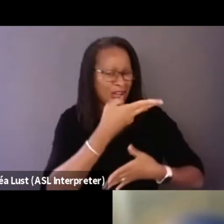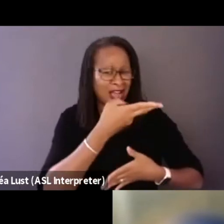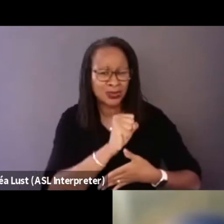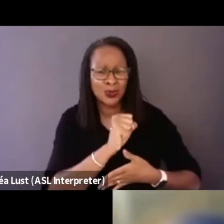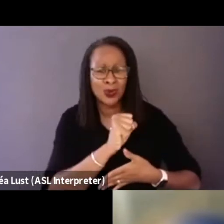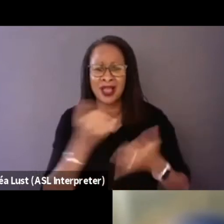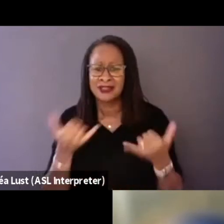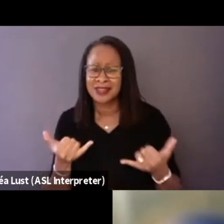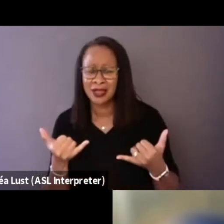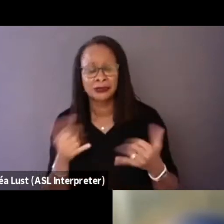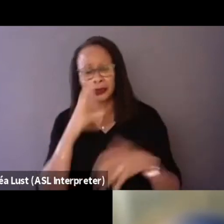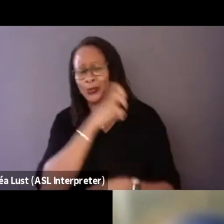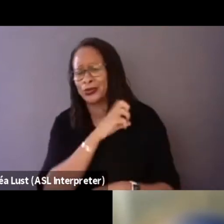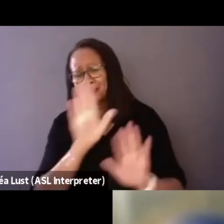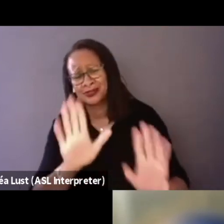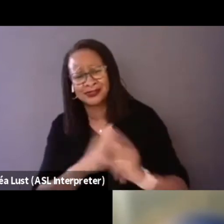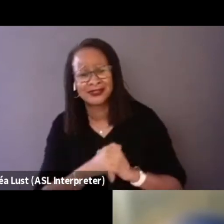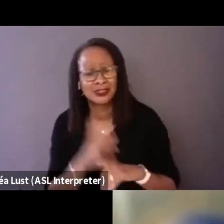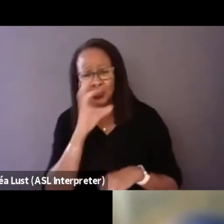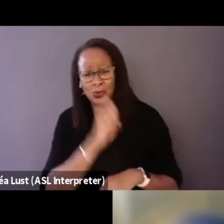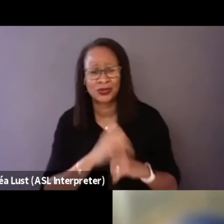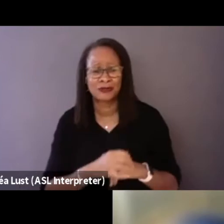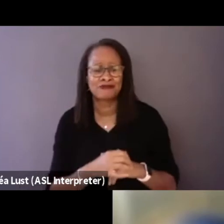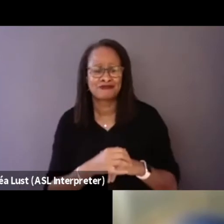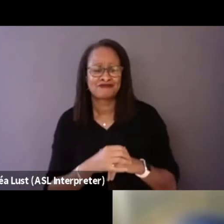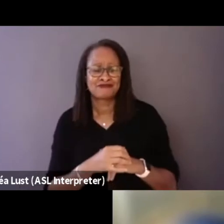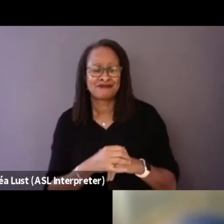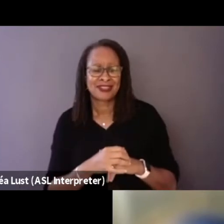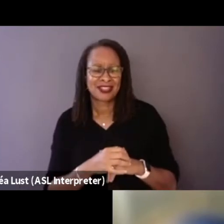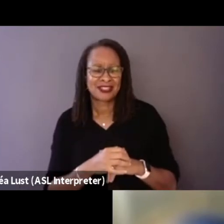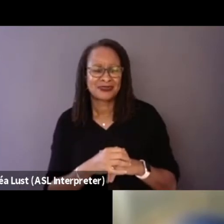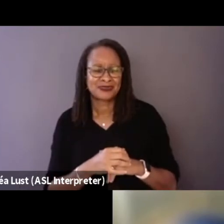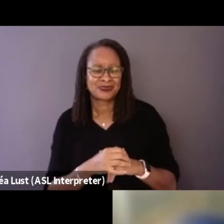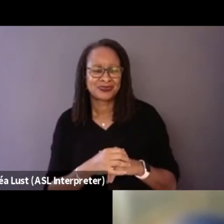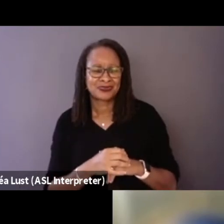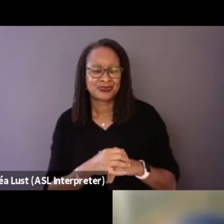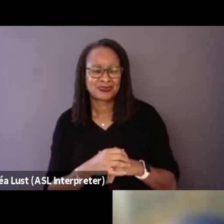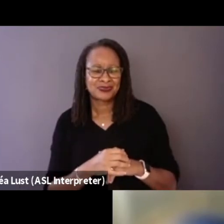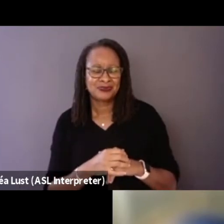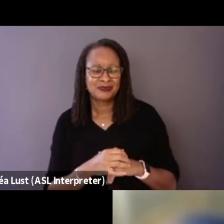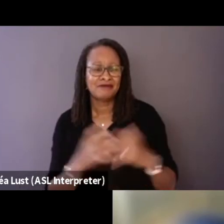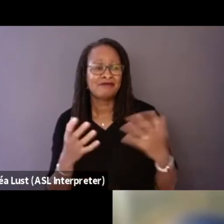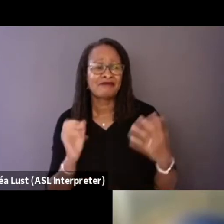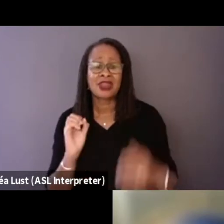So it's just weird, it's just weird. I get that, I get that. Okay, I want to know-